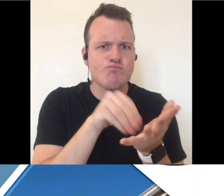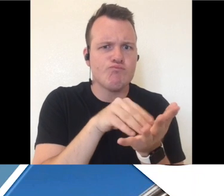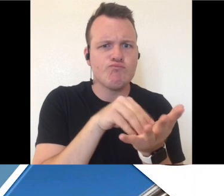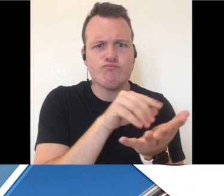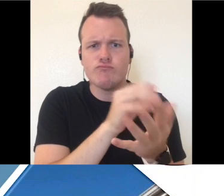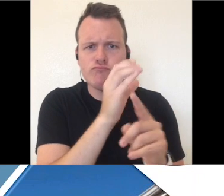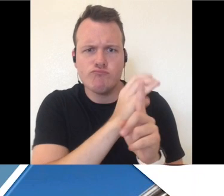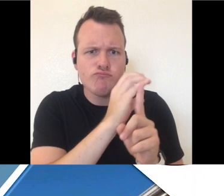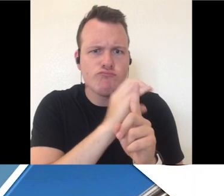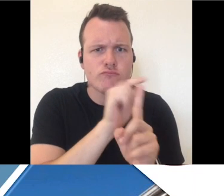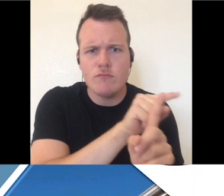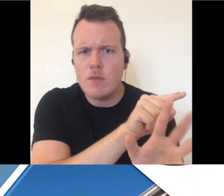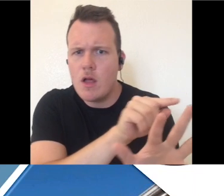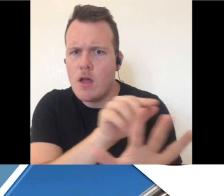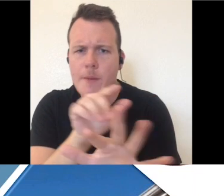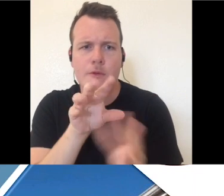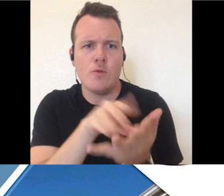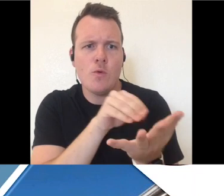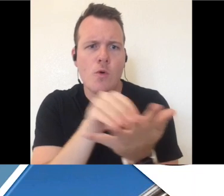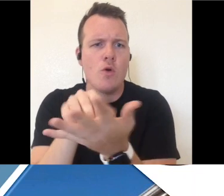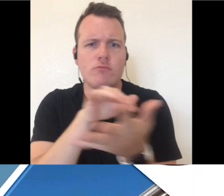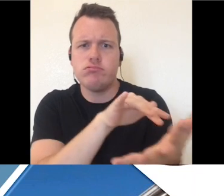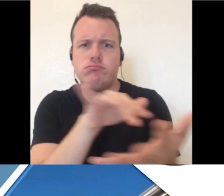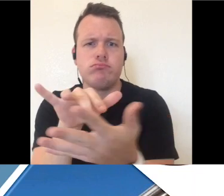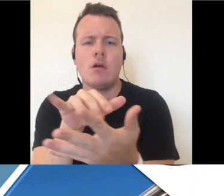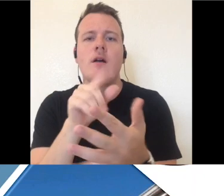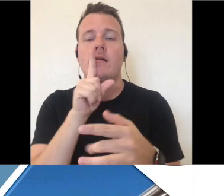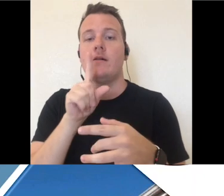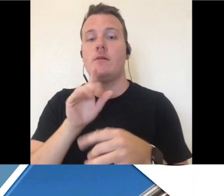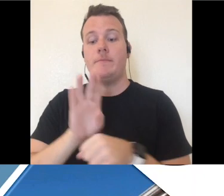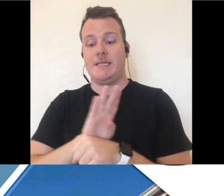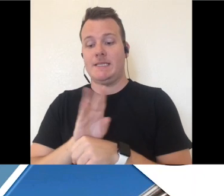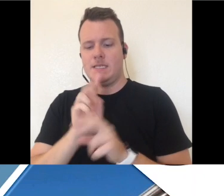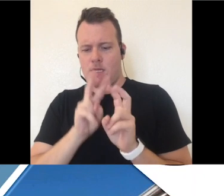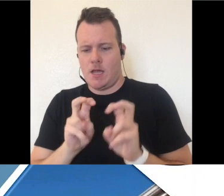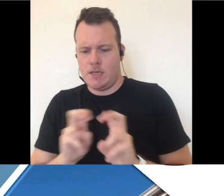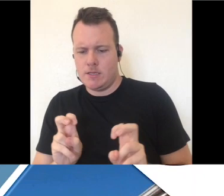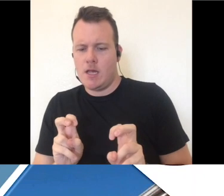about every one, so I could do practice analysis. I could actually change